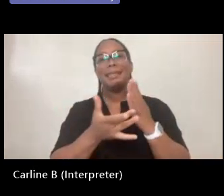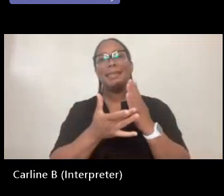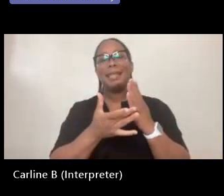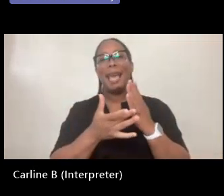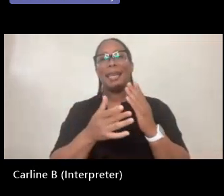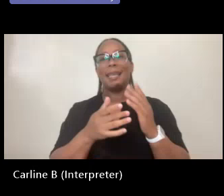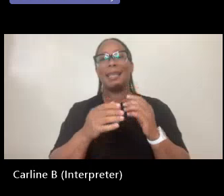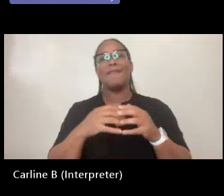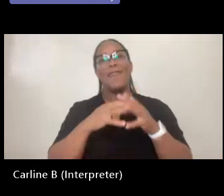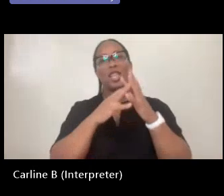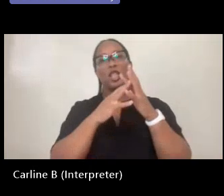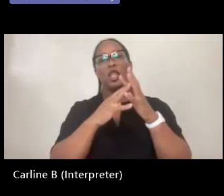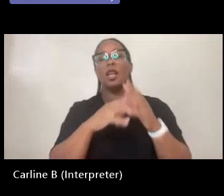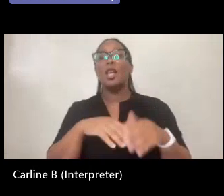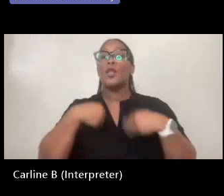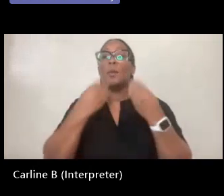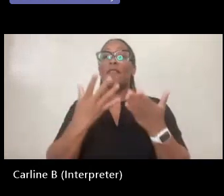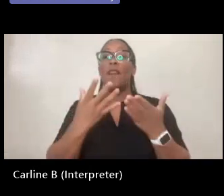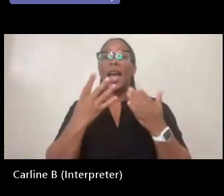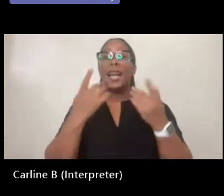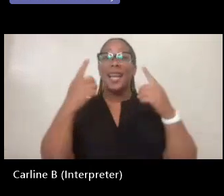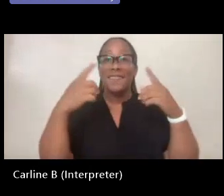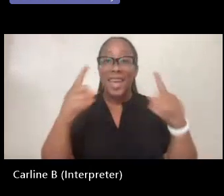venture, is to provide effective behavioral health